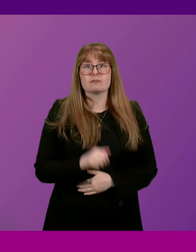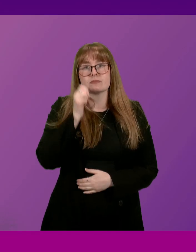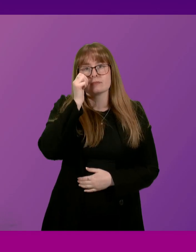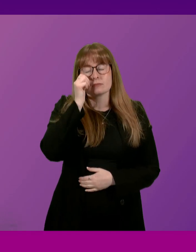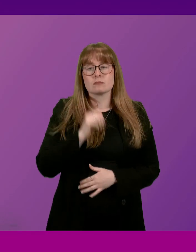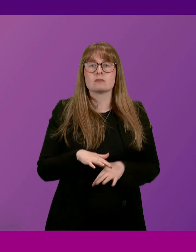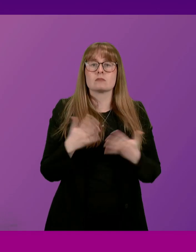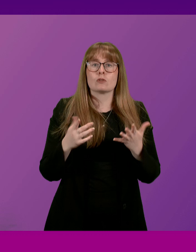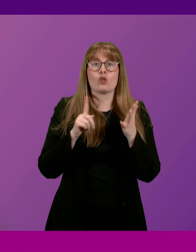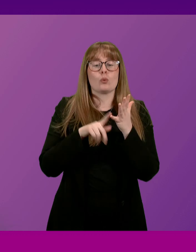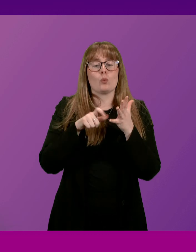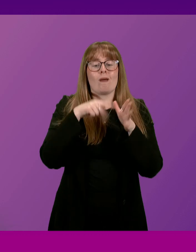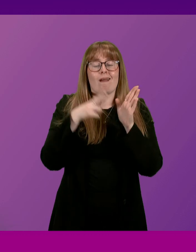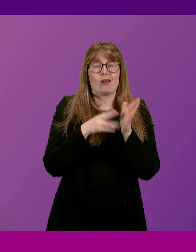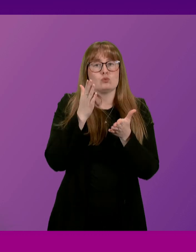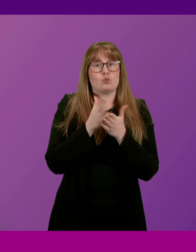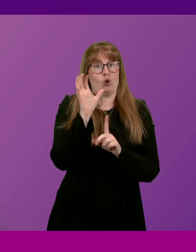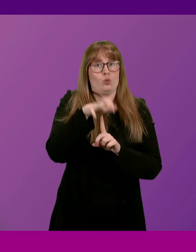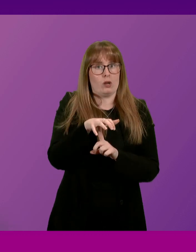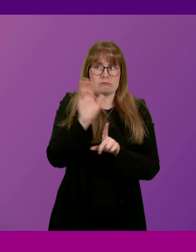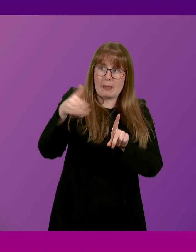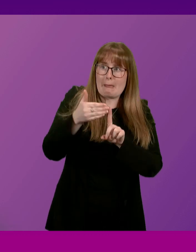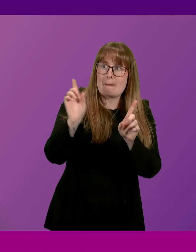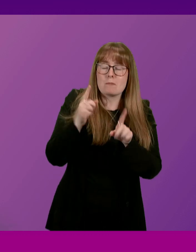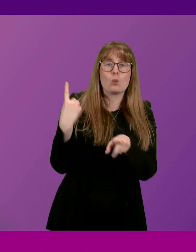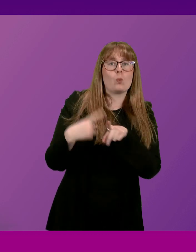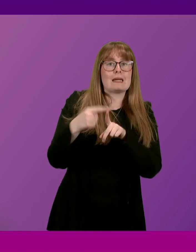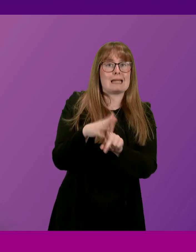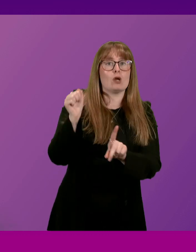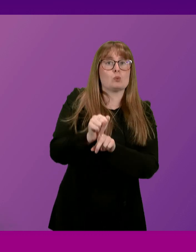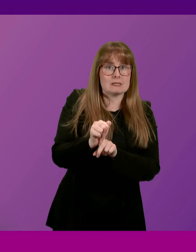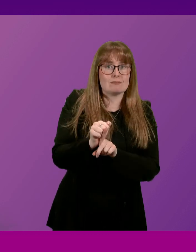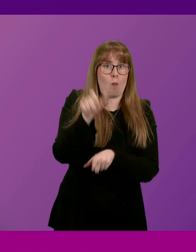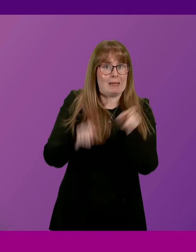The UCAN SURE unit has been designed to provide rapid diagnosis for patients. It